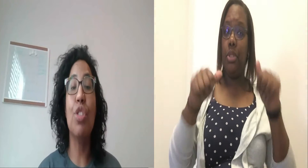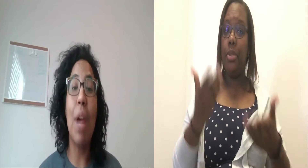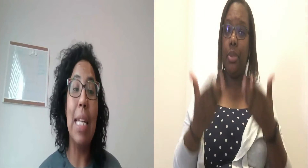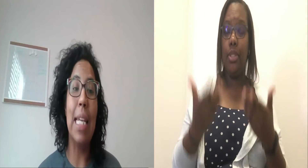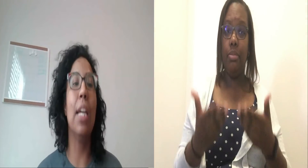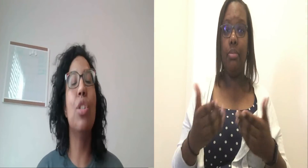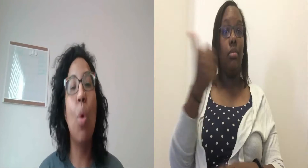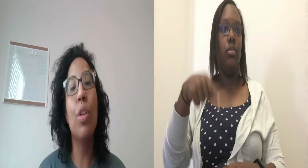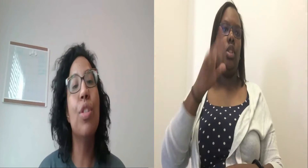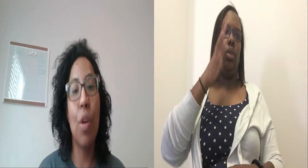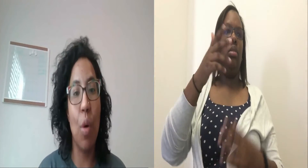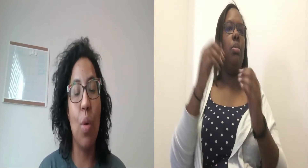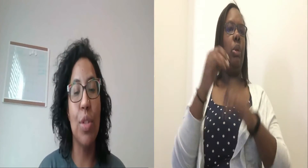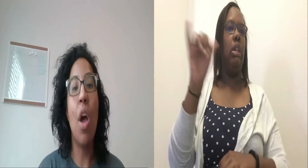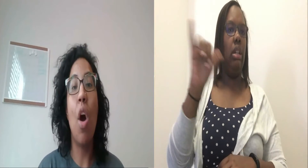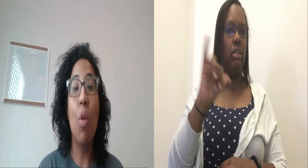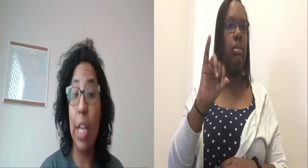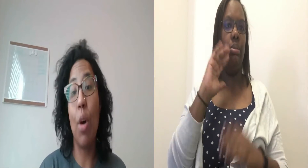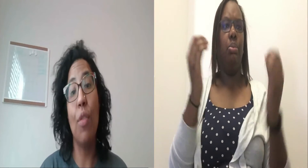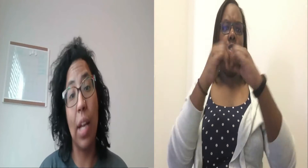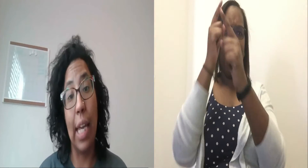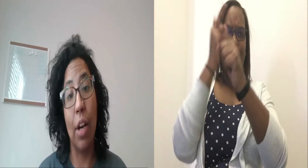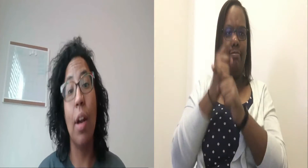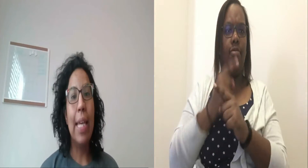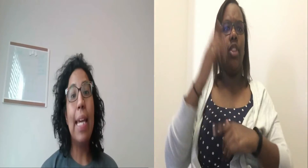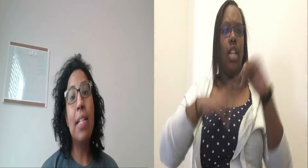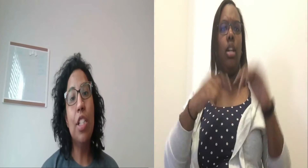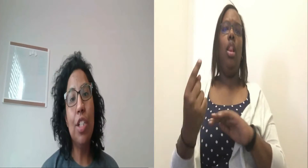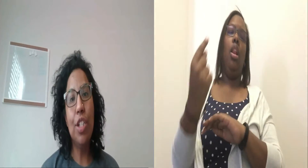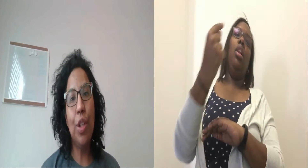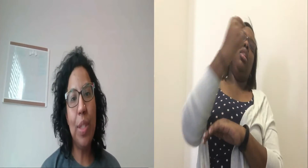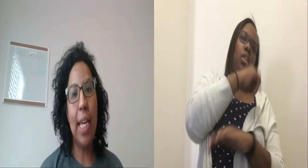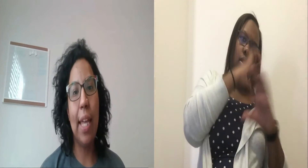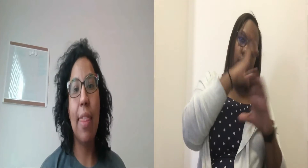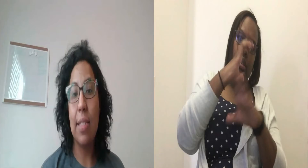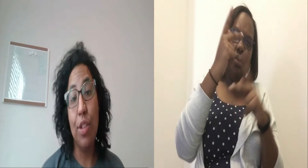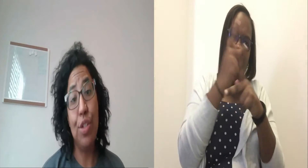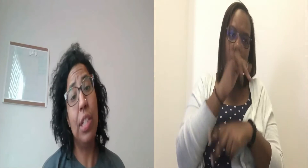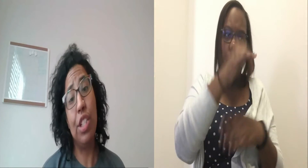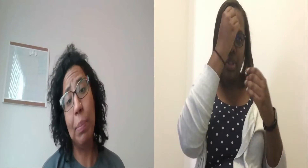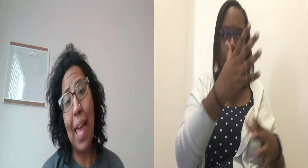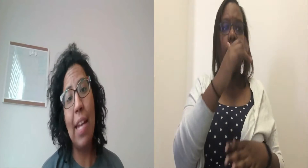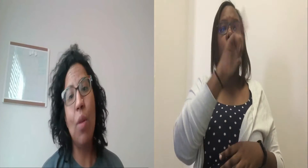trending towards your goals year over year. In addition to using things like your strategic plan